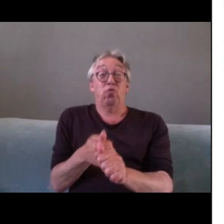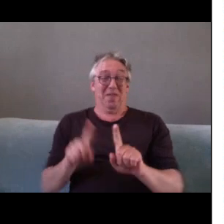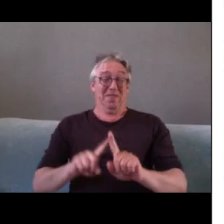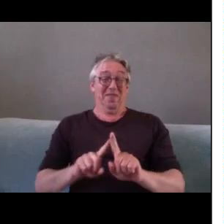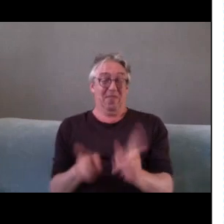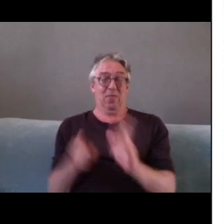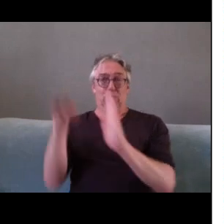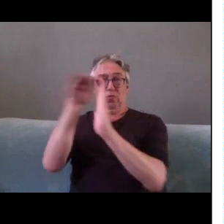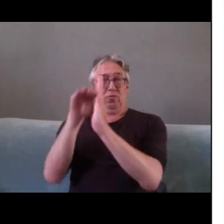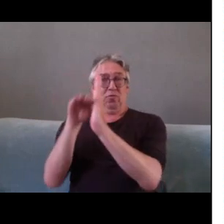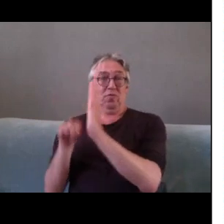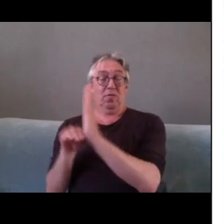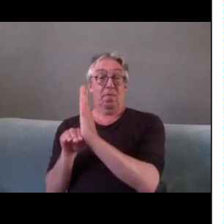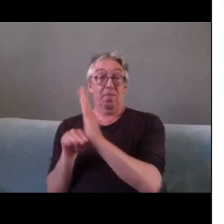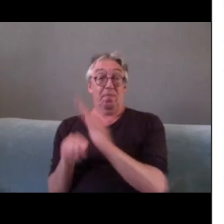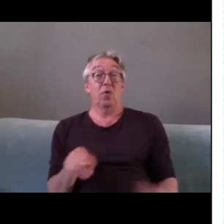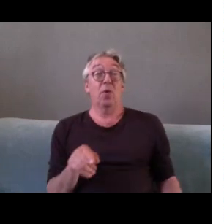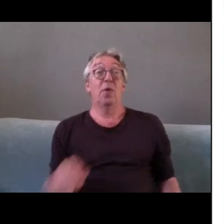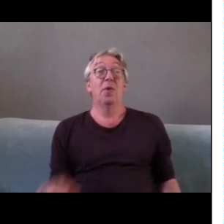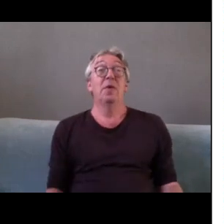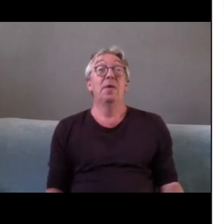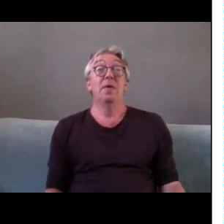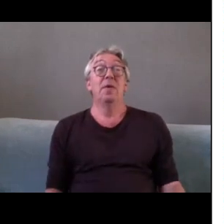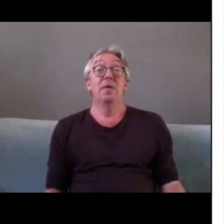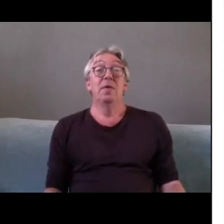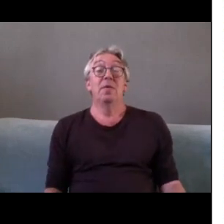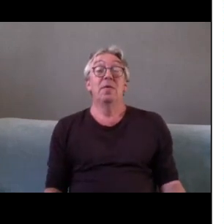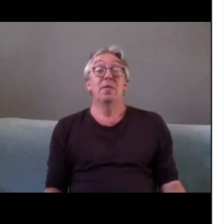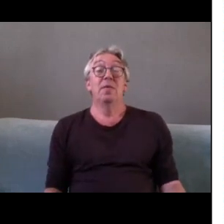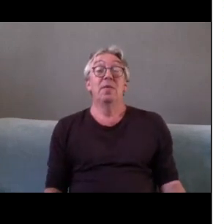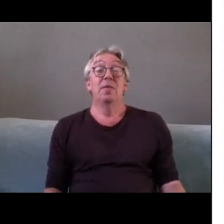you can already mention what specific tasks and mandates